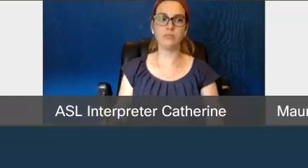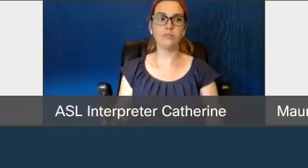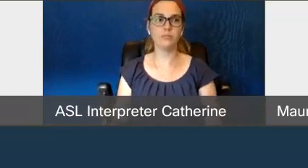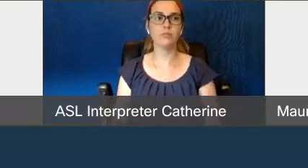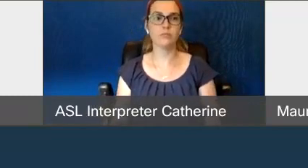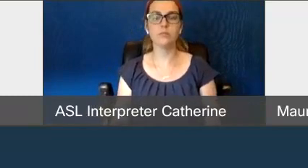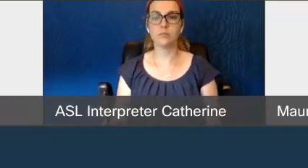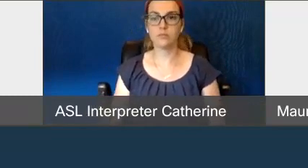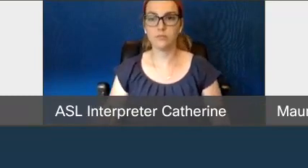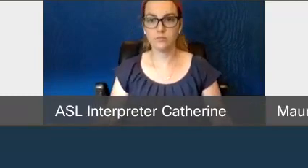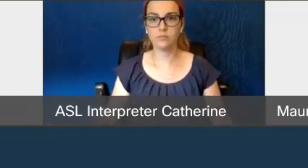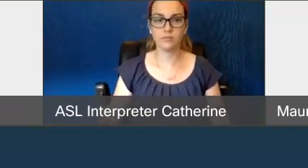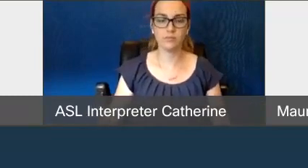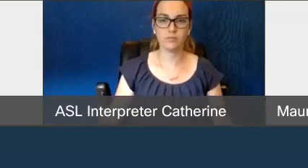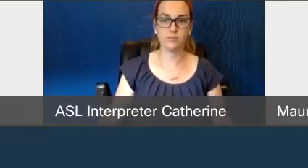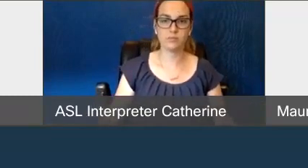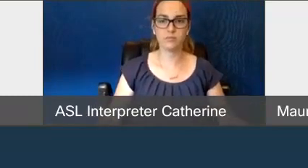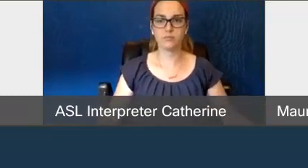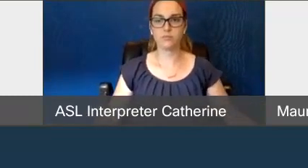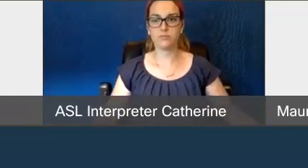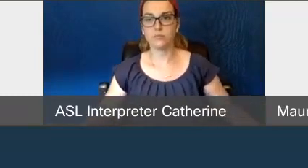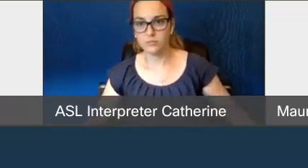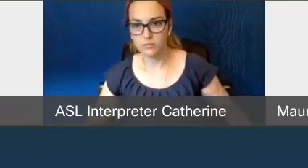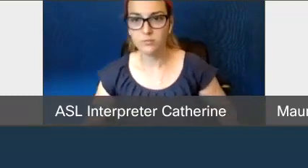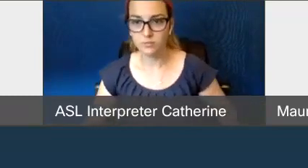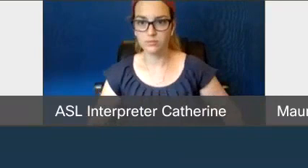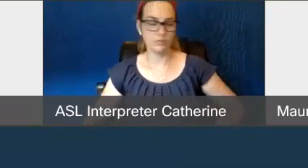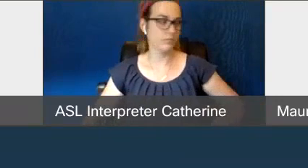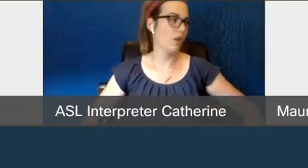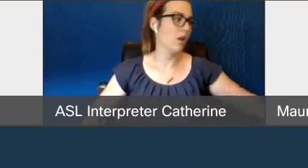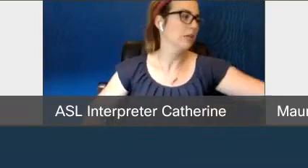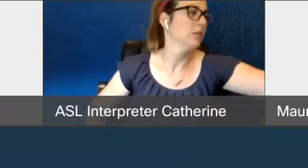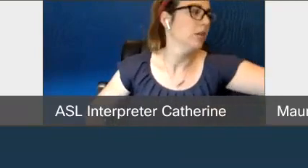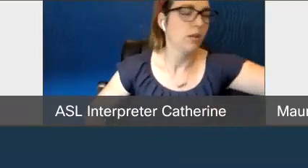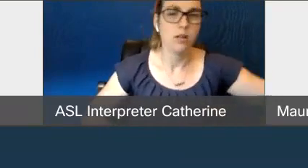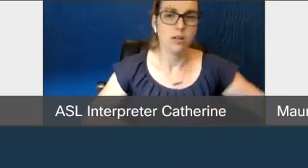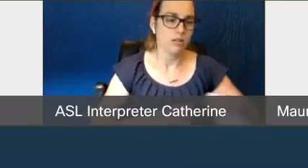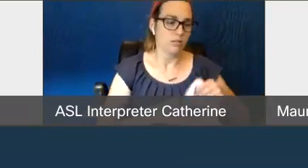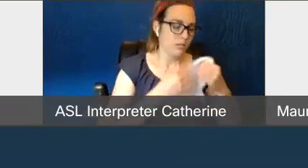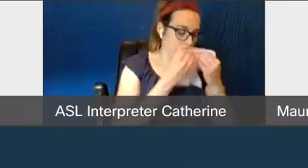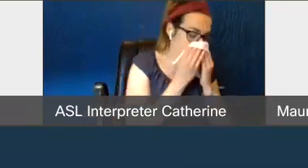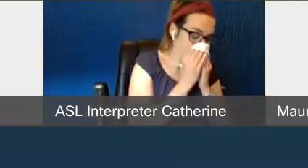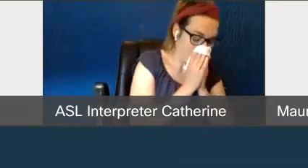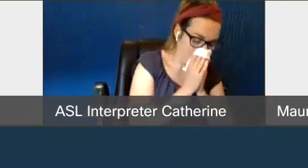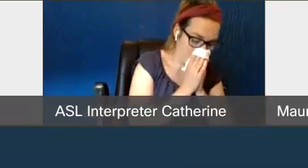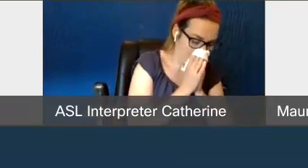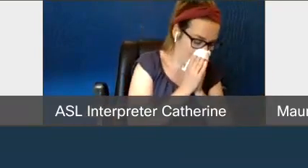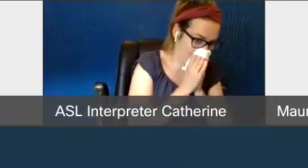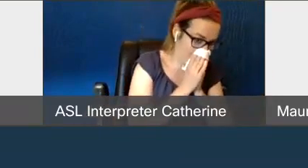One thing we found out through our research is that people needed drivers licenses as big as Buffalo seems to be,